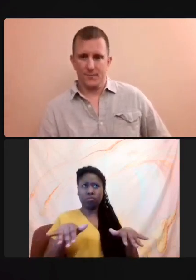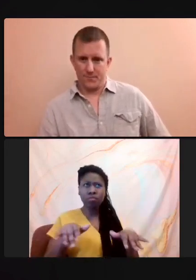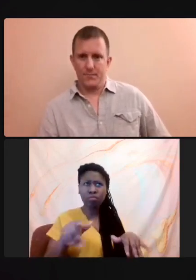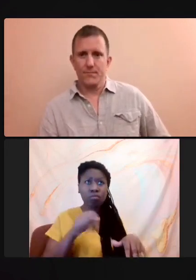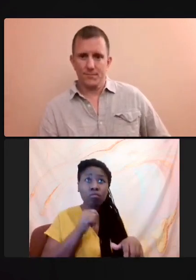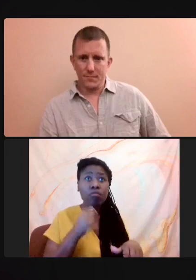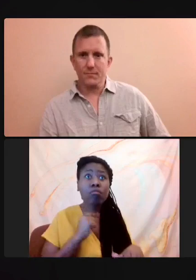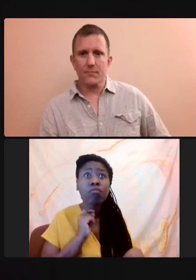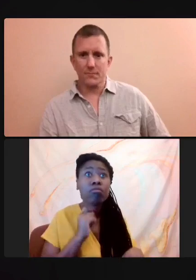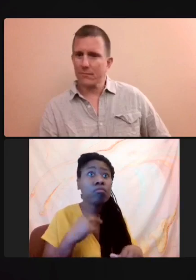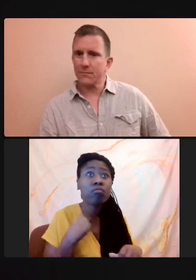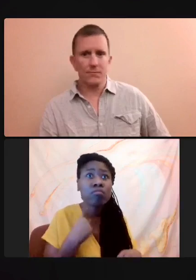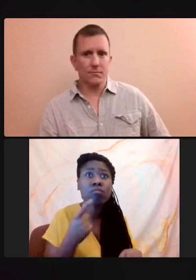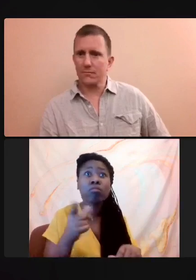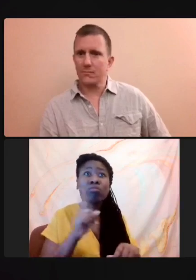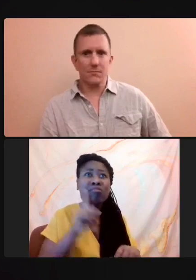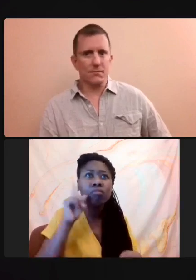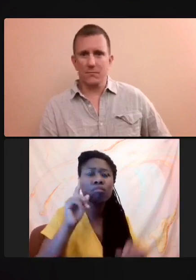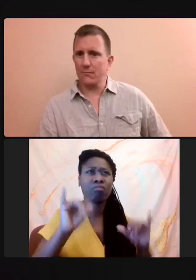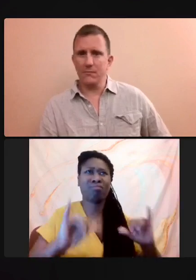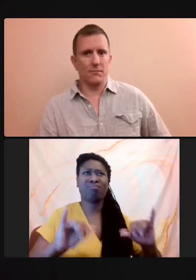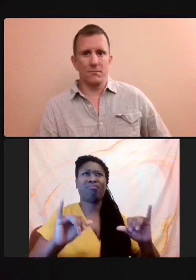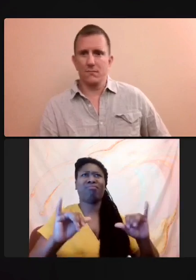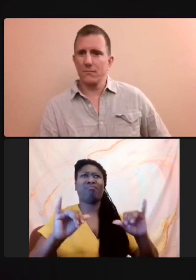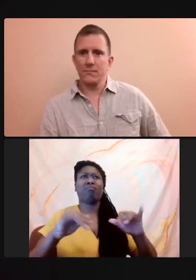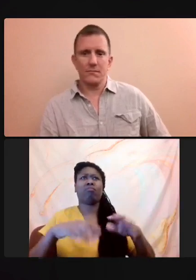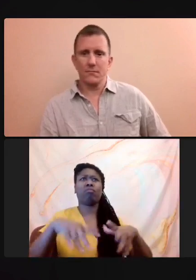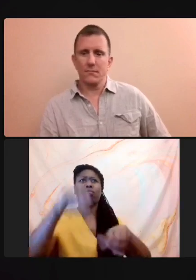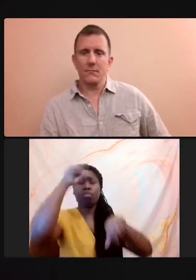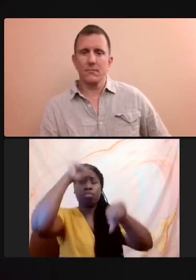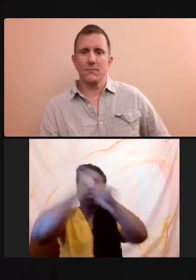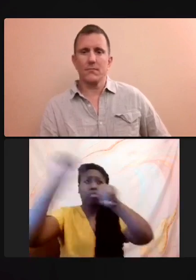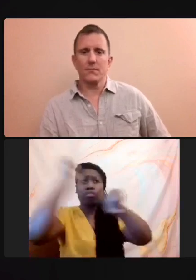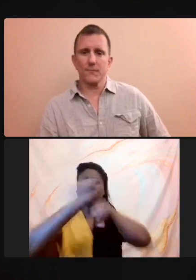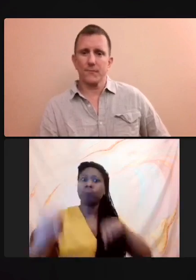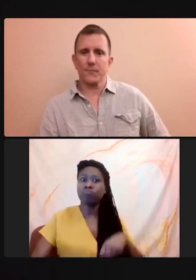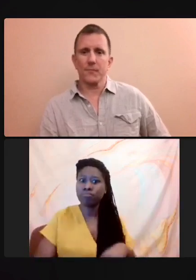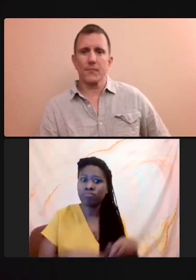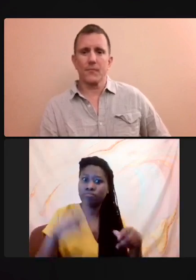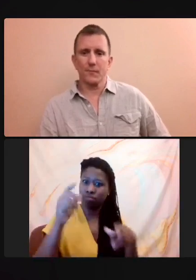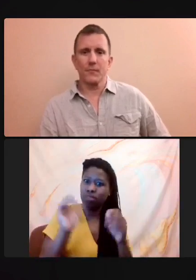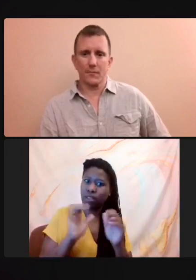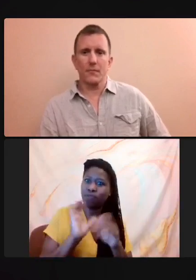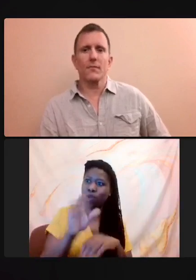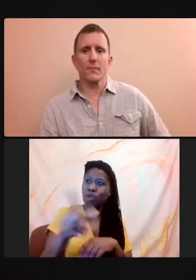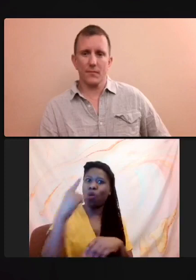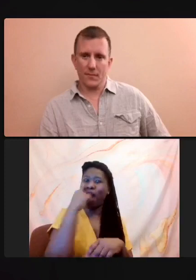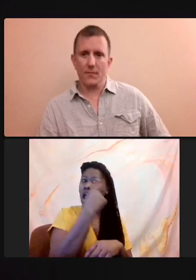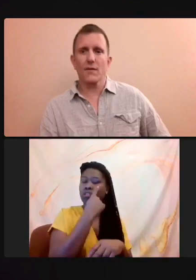Those who have gone through with deaf teachers have better skill in the language and in the interpreting.